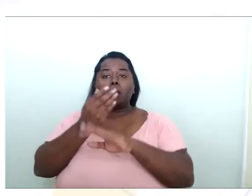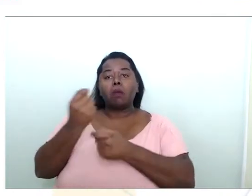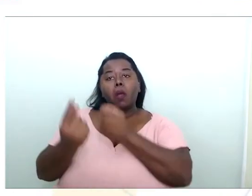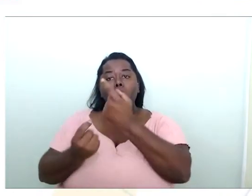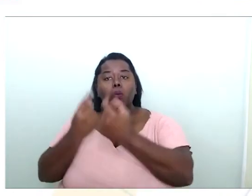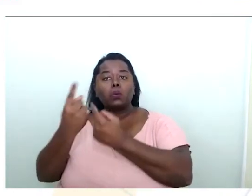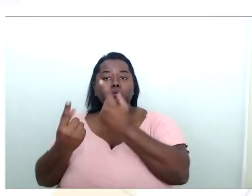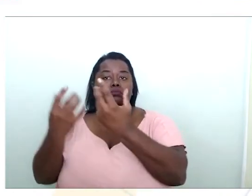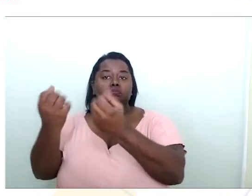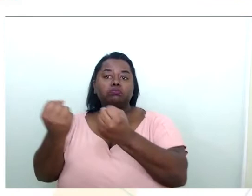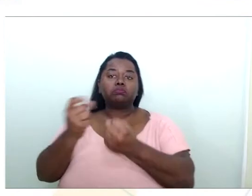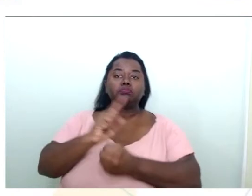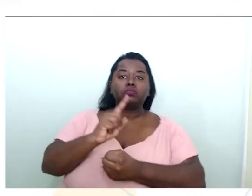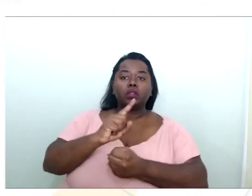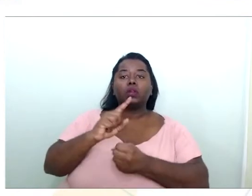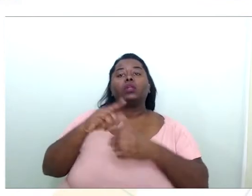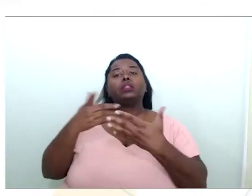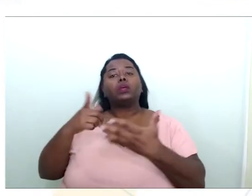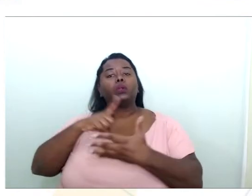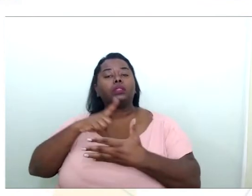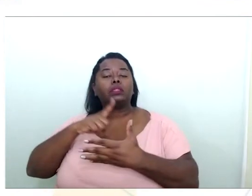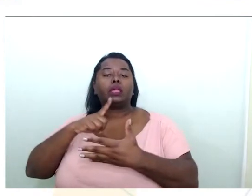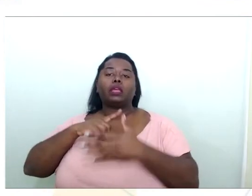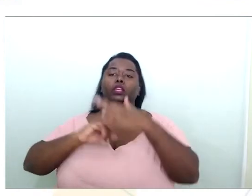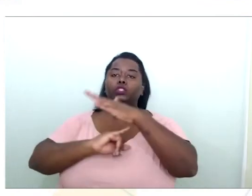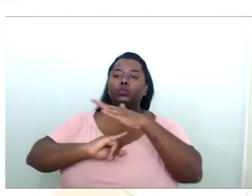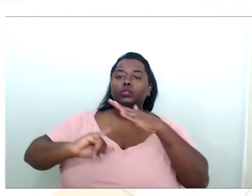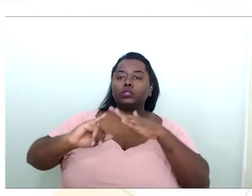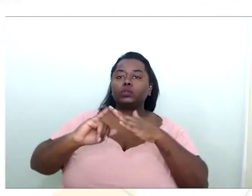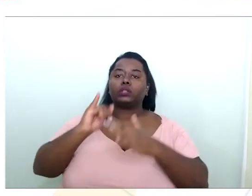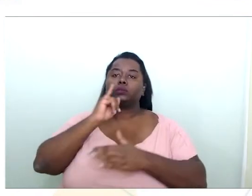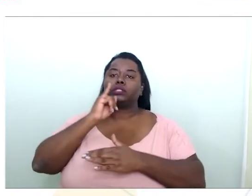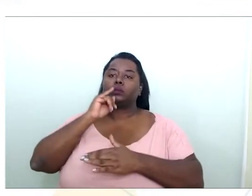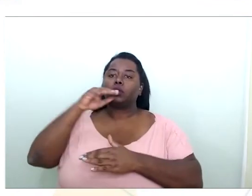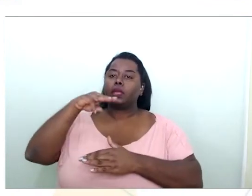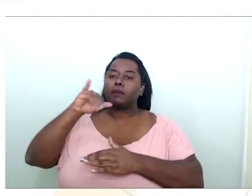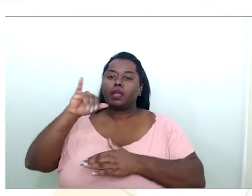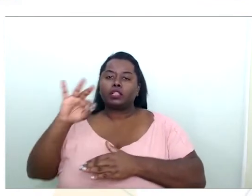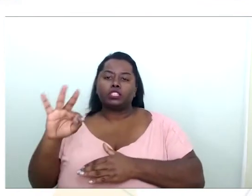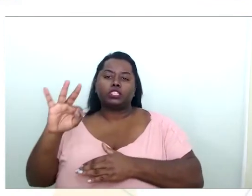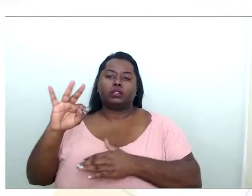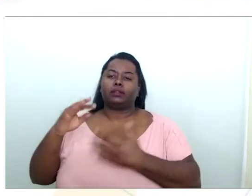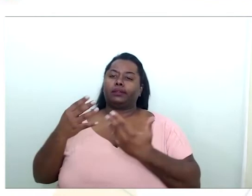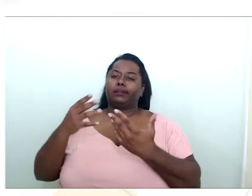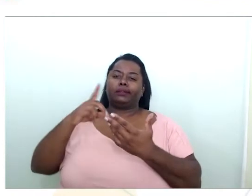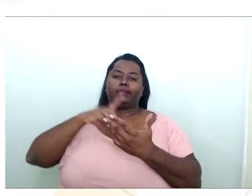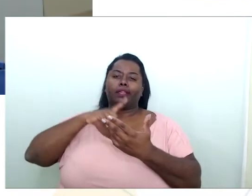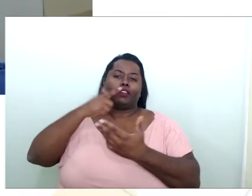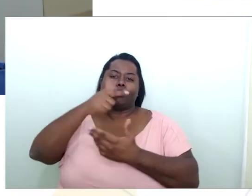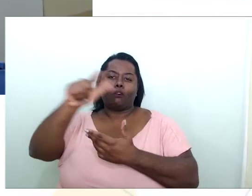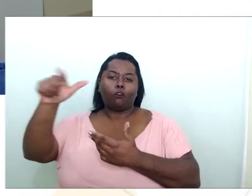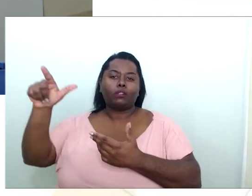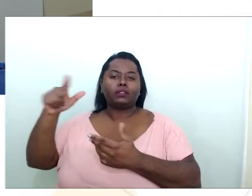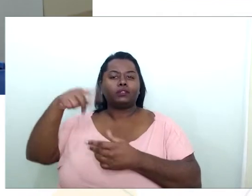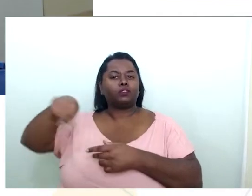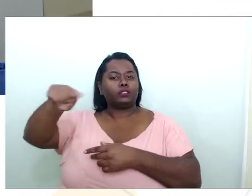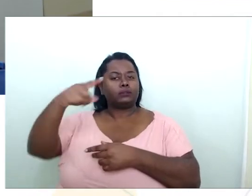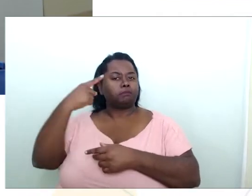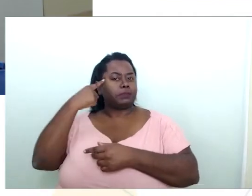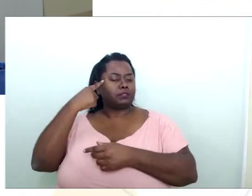organizations you know Ivy League institutions like MIT Stanford University you know you'd think oh my god these guys were never in the